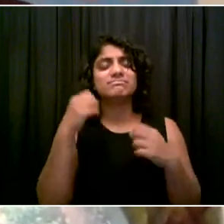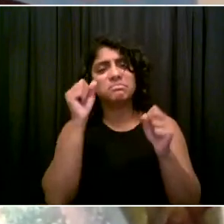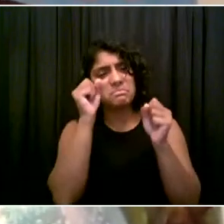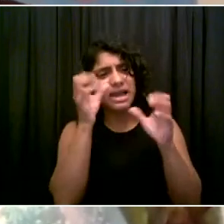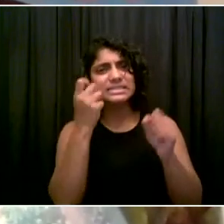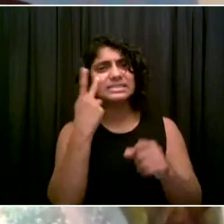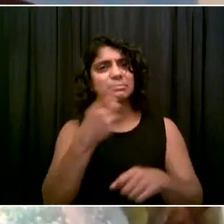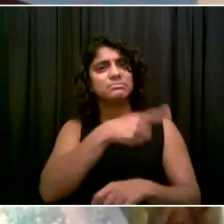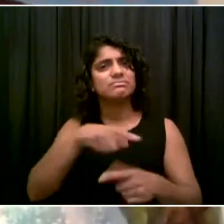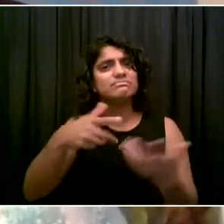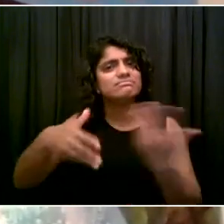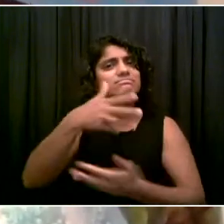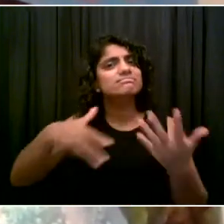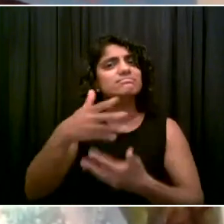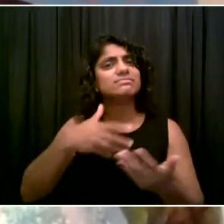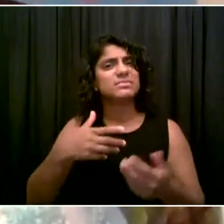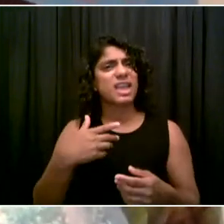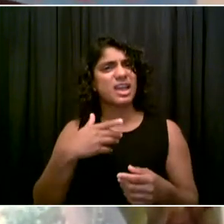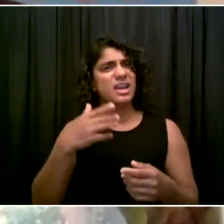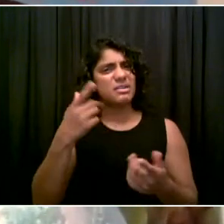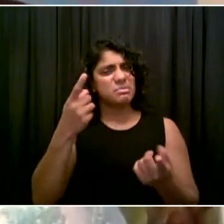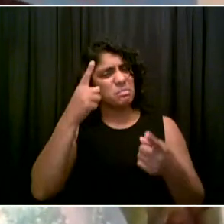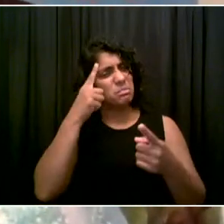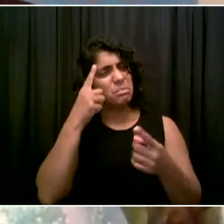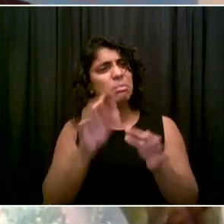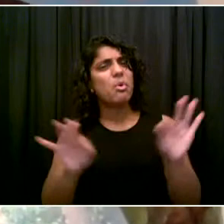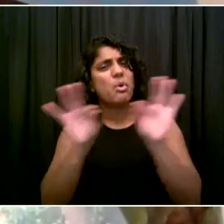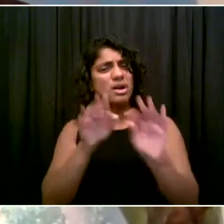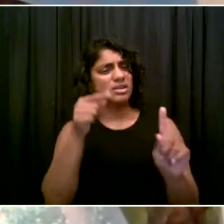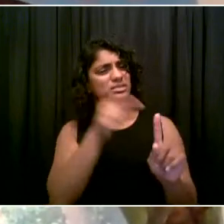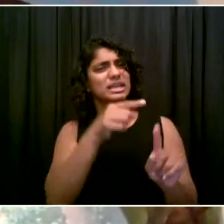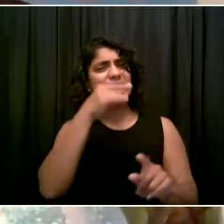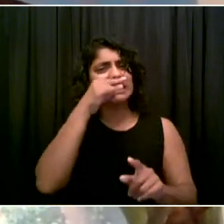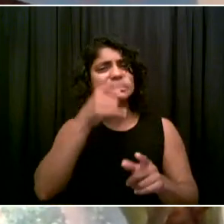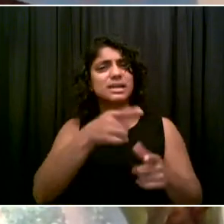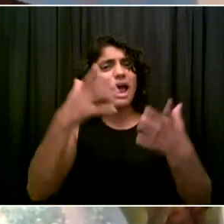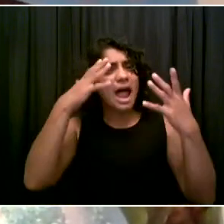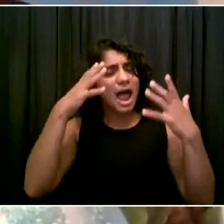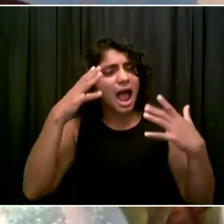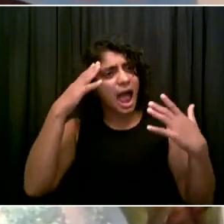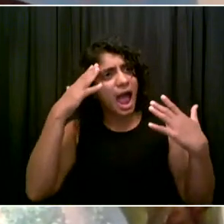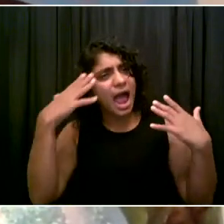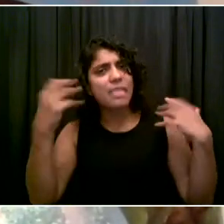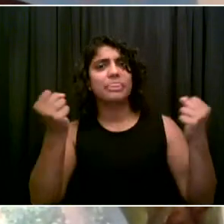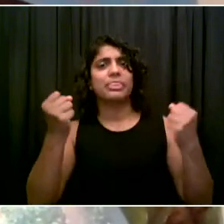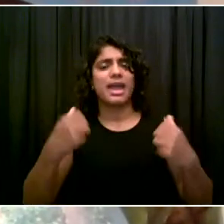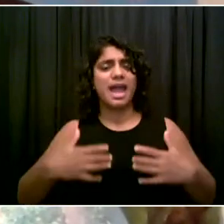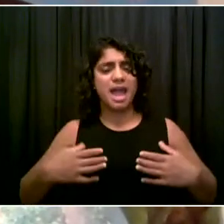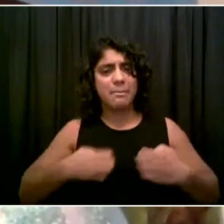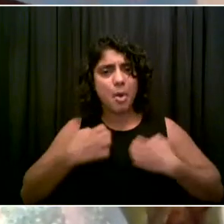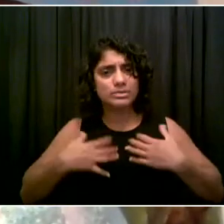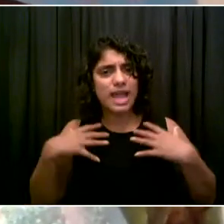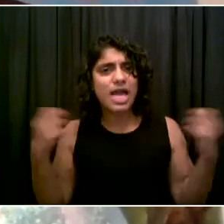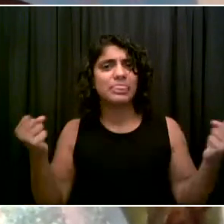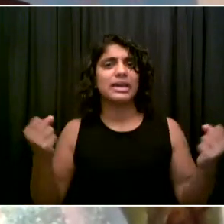PROGRAM THEY ARE OFFERING ACADEMICS IN THE MORNING, ENRICHMENT ACTIVITY, AMAZING PARTNERSHIP WITH